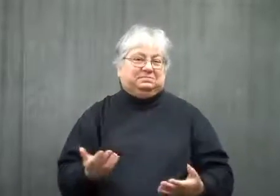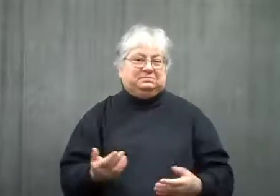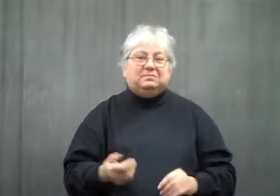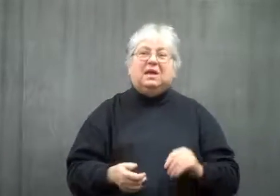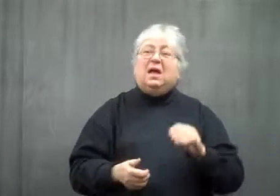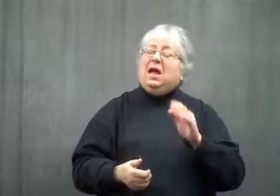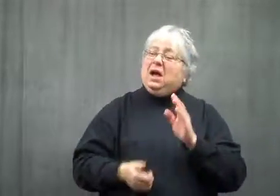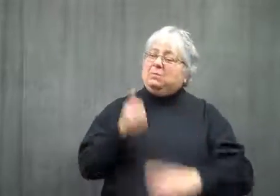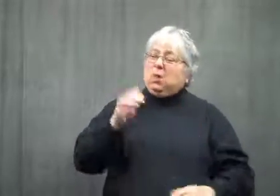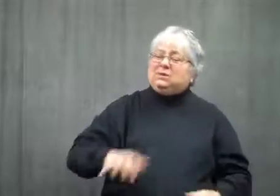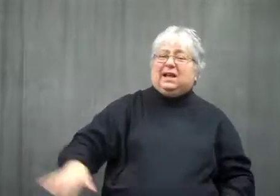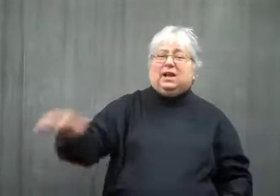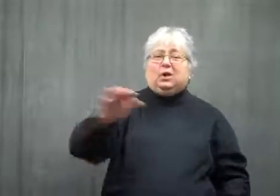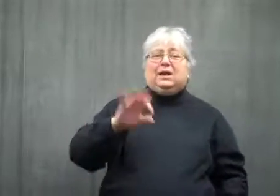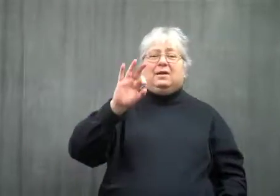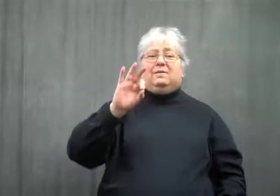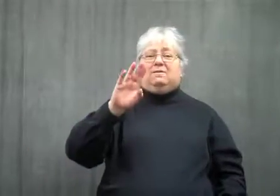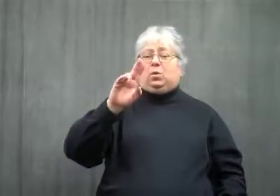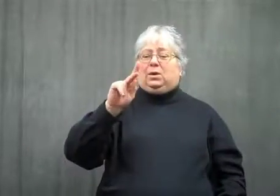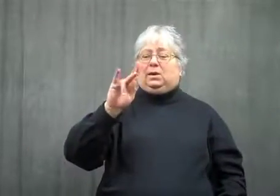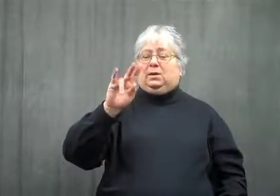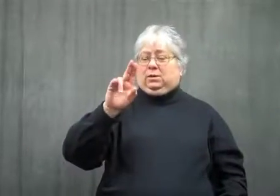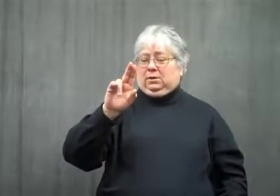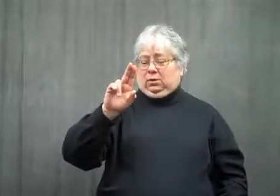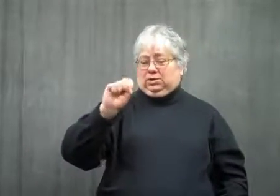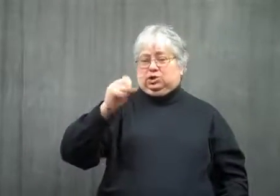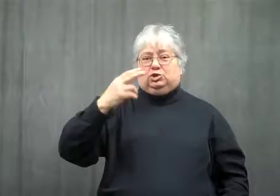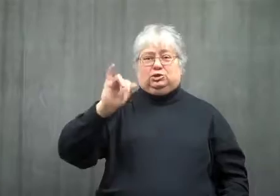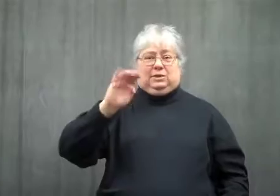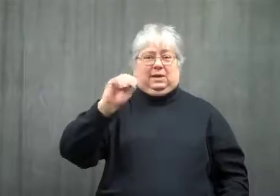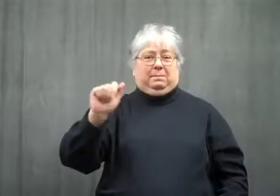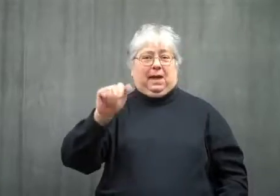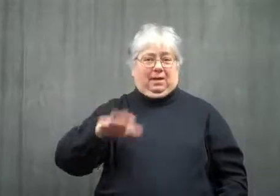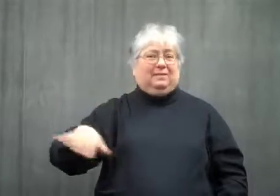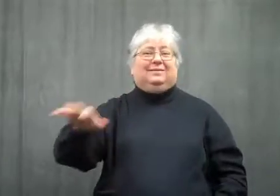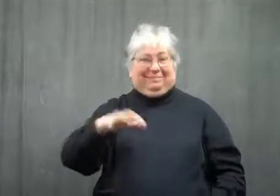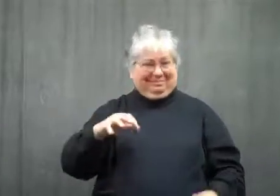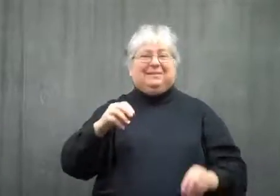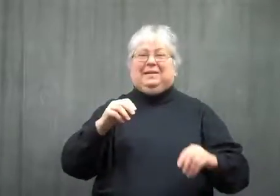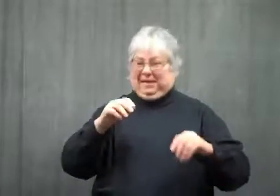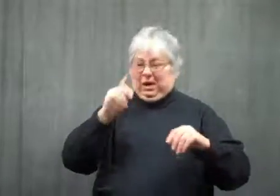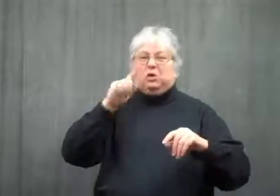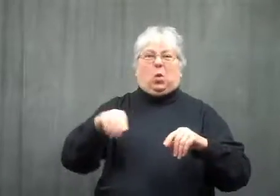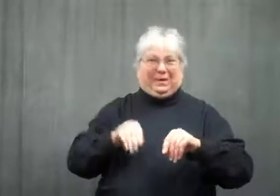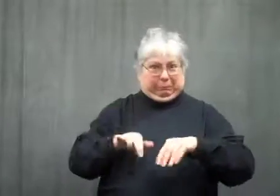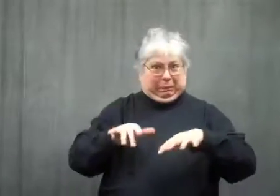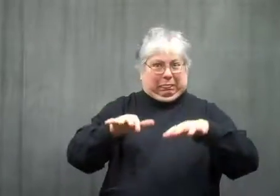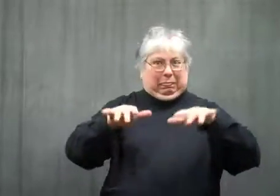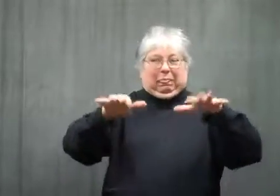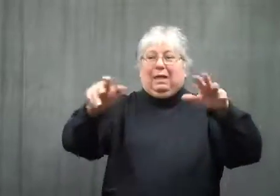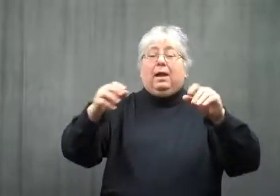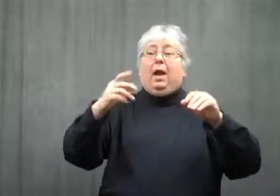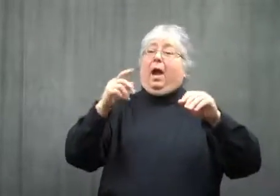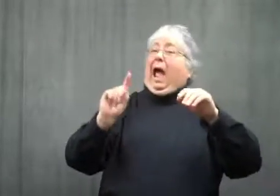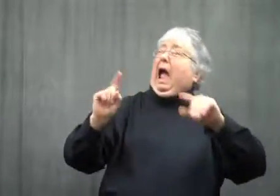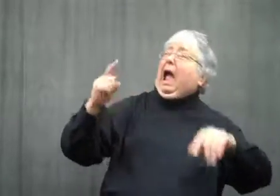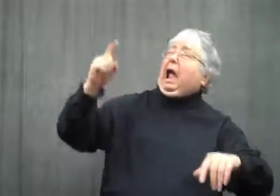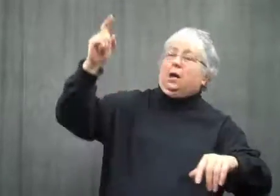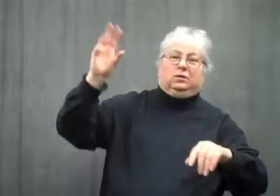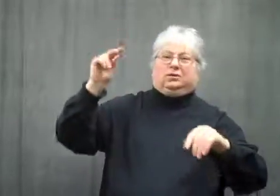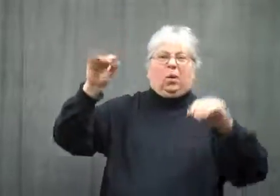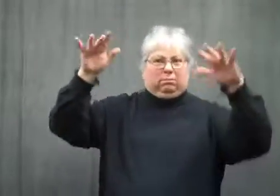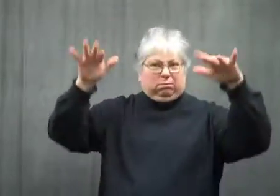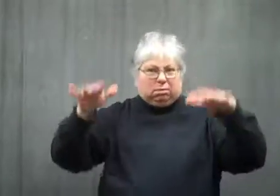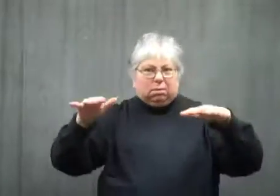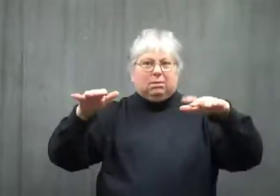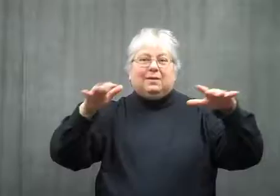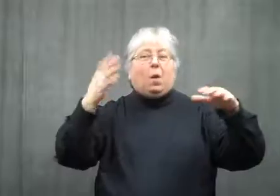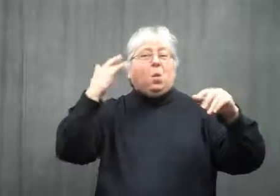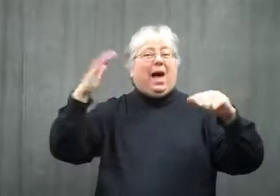Around Fukushima, the radiation is lower to the ground, not high up in the air,